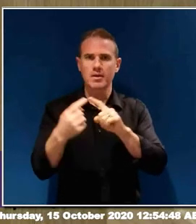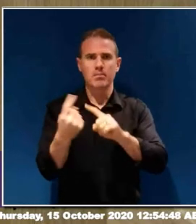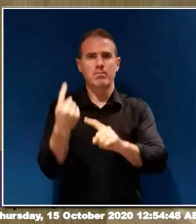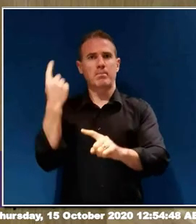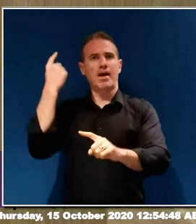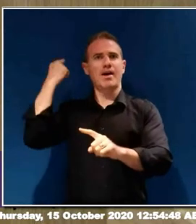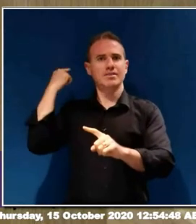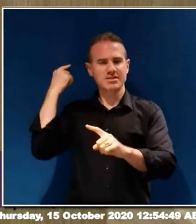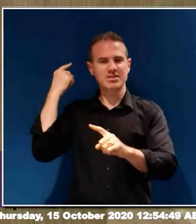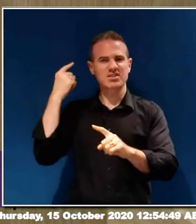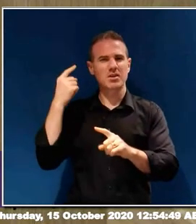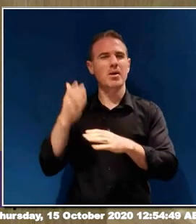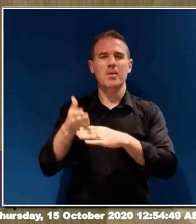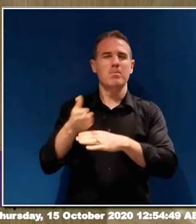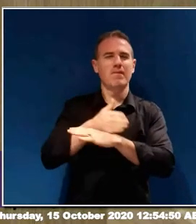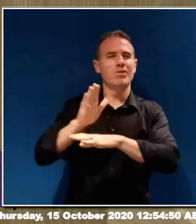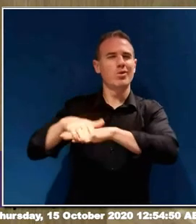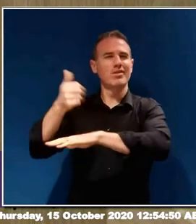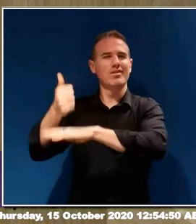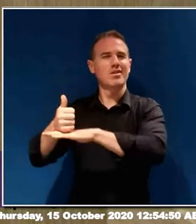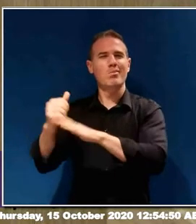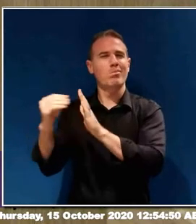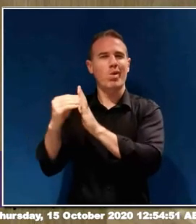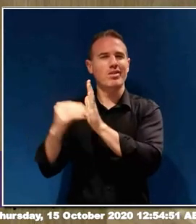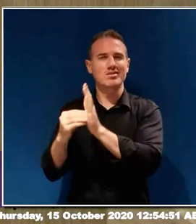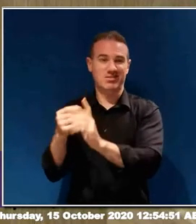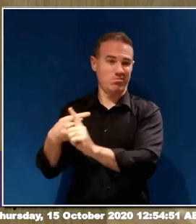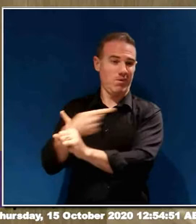that where you become aware that a student's on part-time enrolment and you